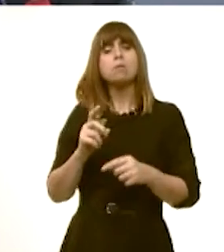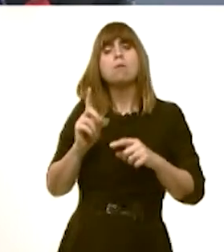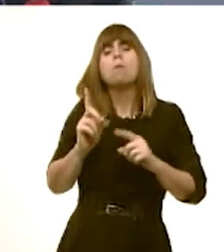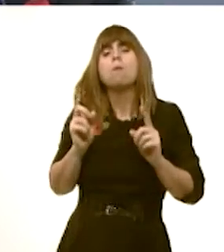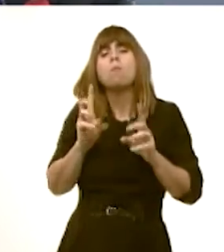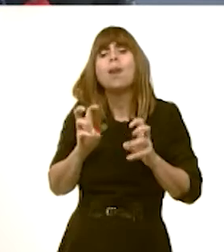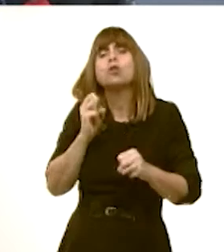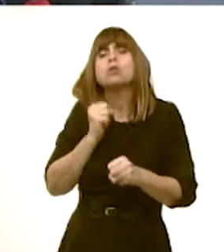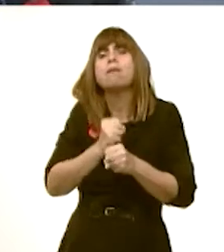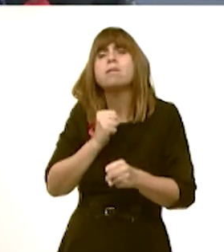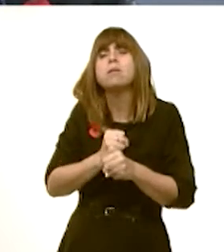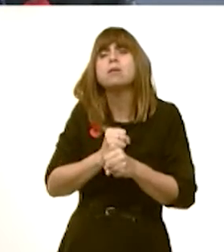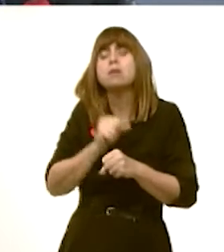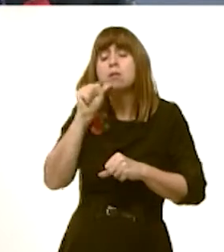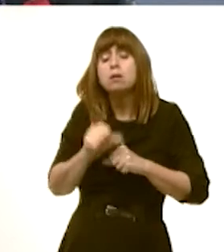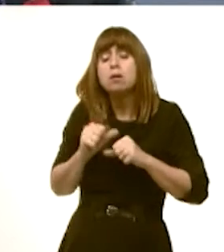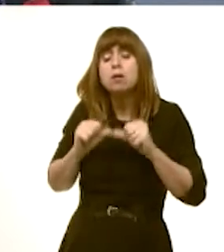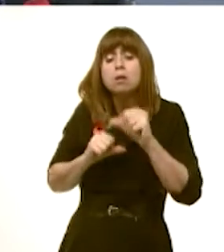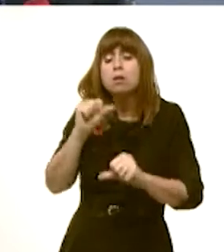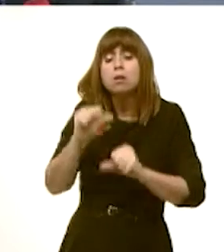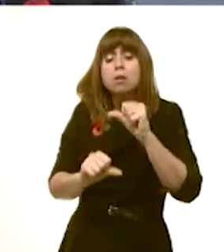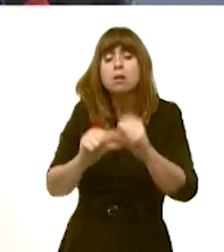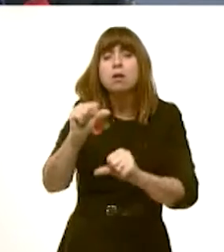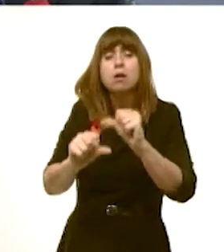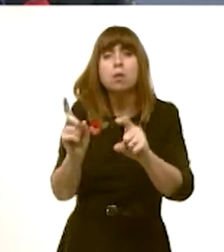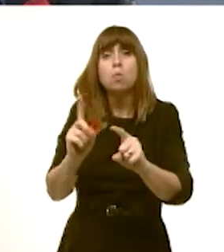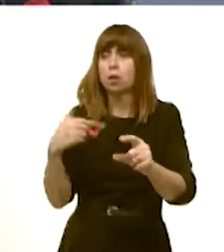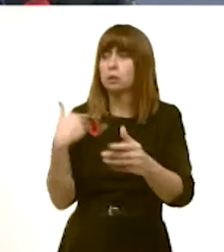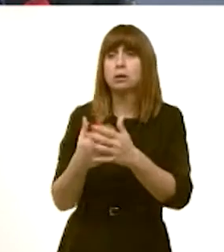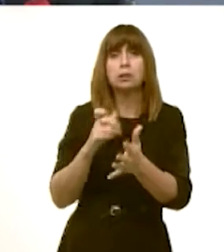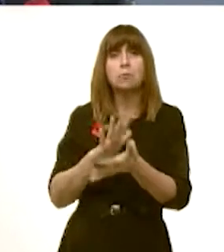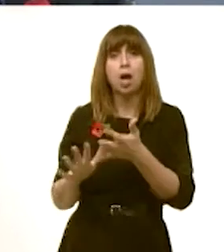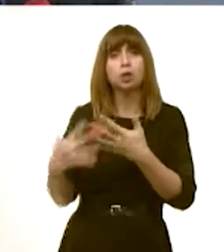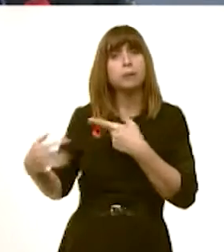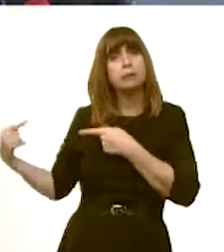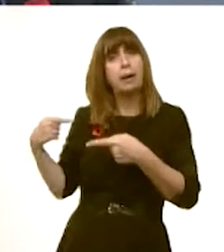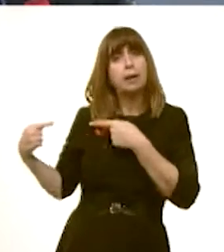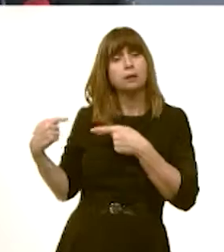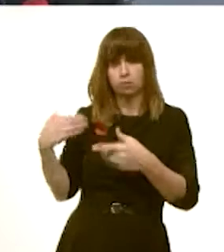the Welsh Government has taken since the debate in March of this year to strengthen procurement